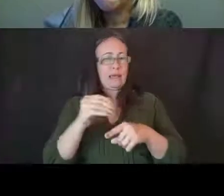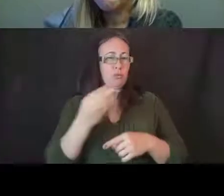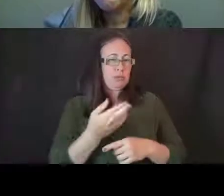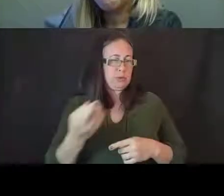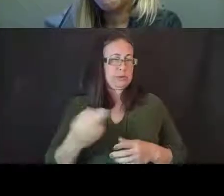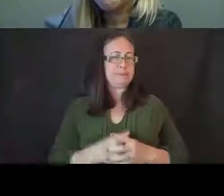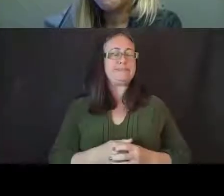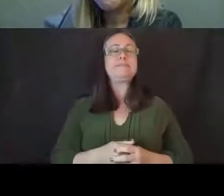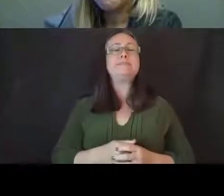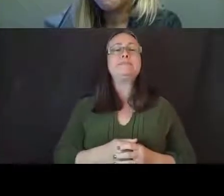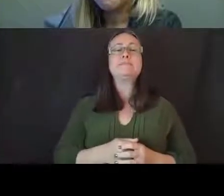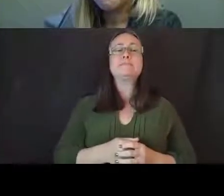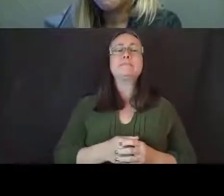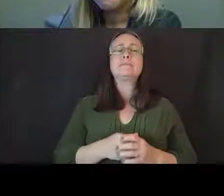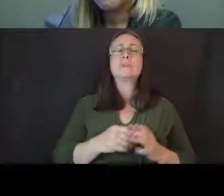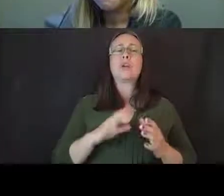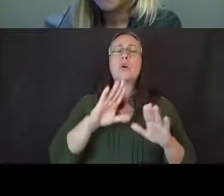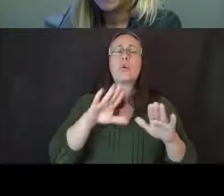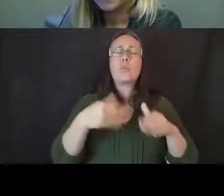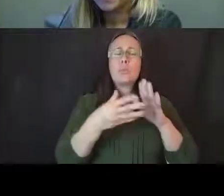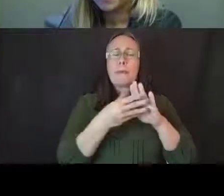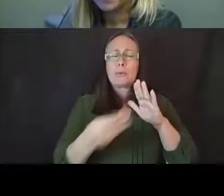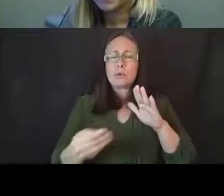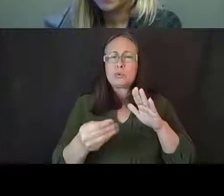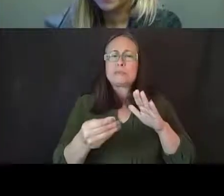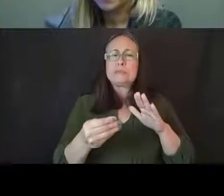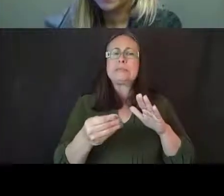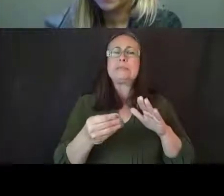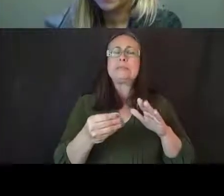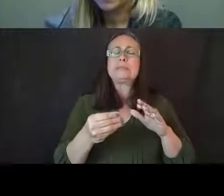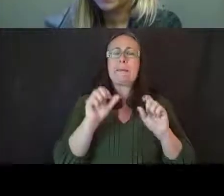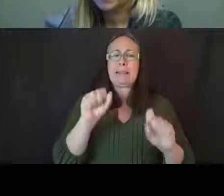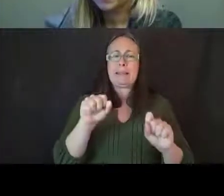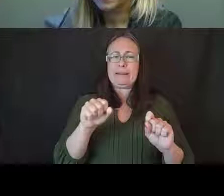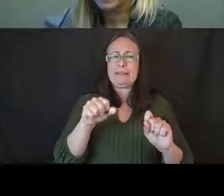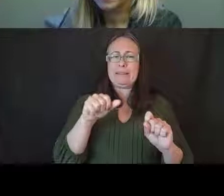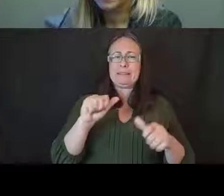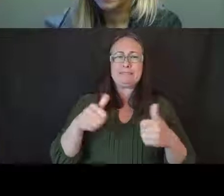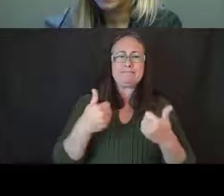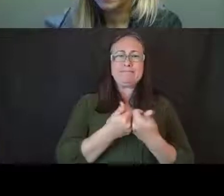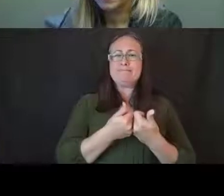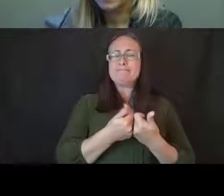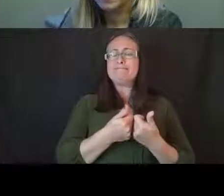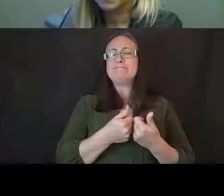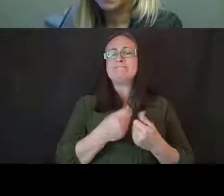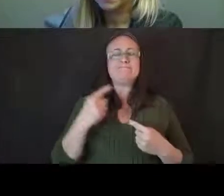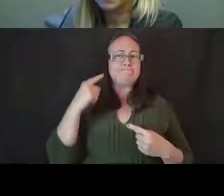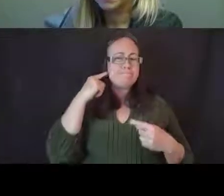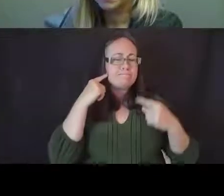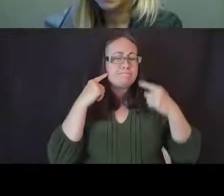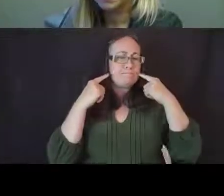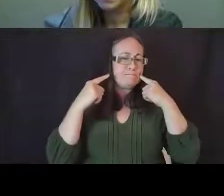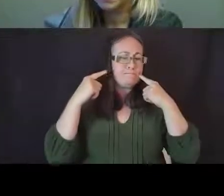Okay, so the reproducibility challenge now, this is something that we've been hearing across the media,